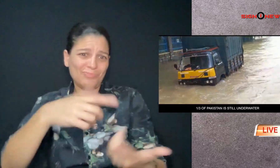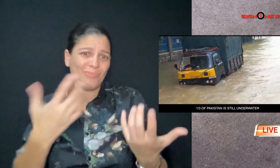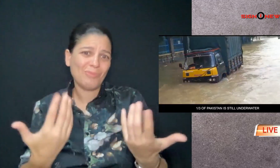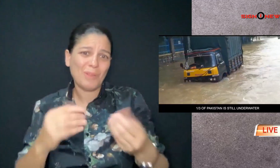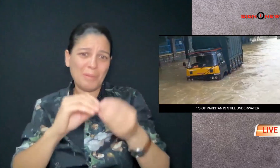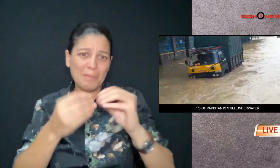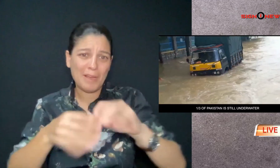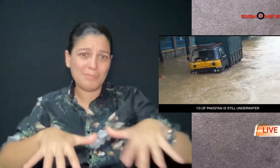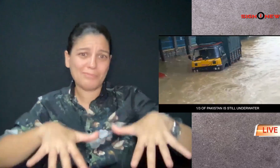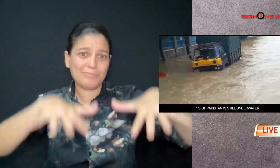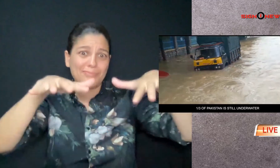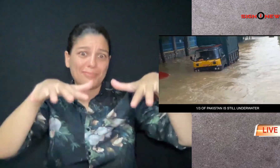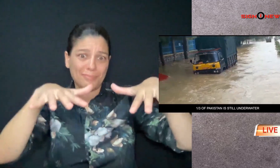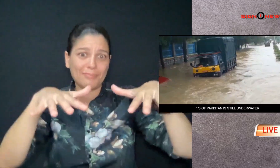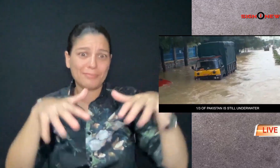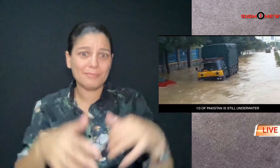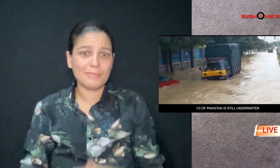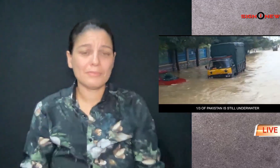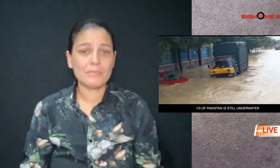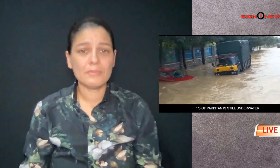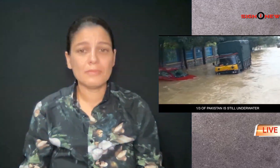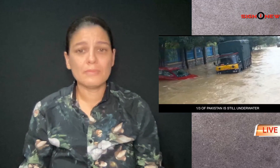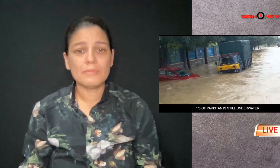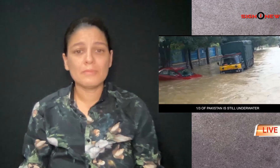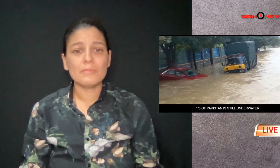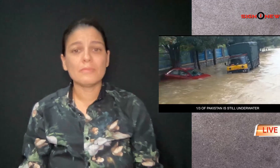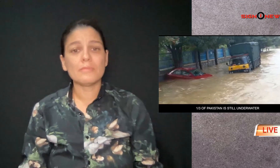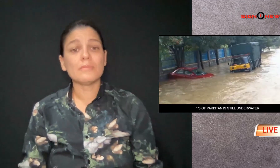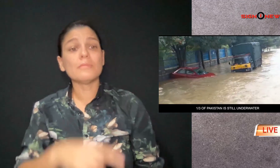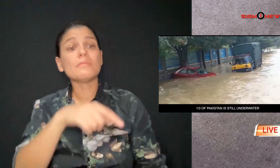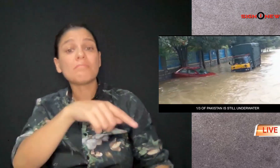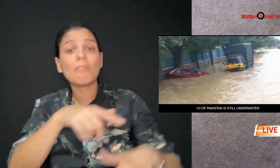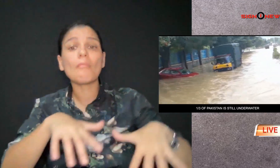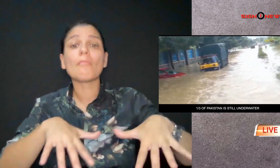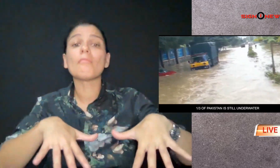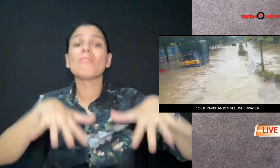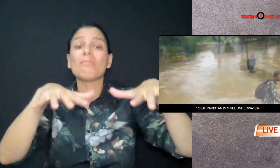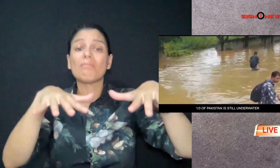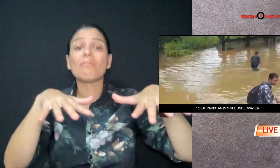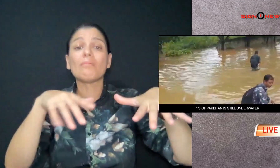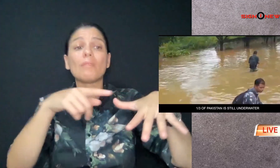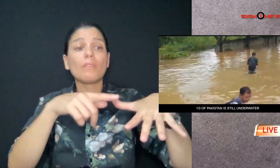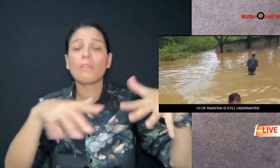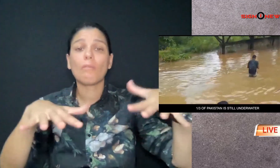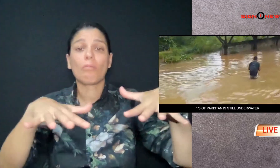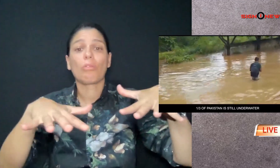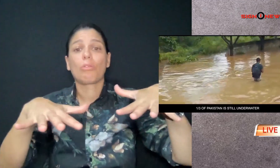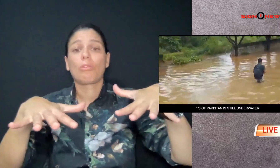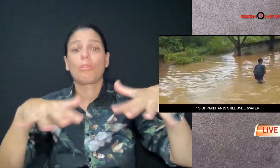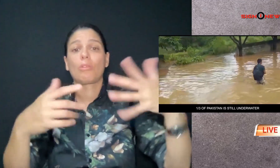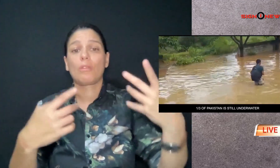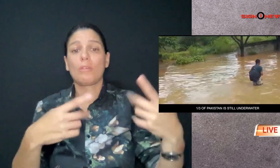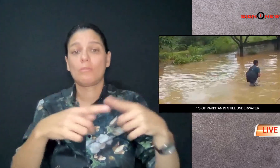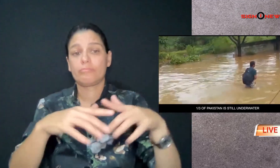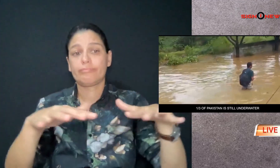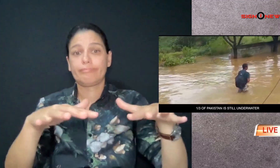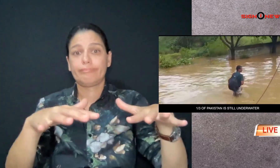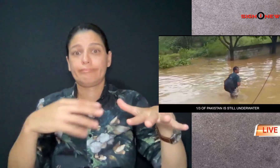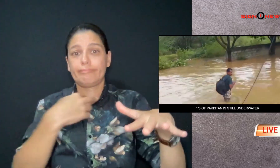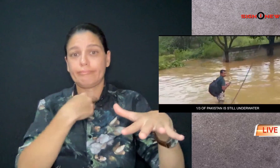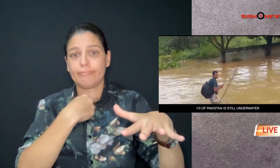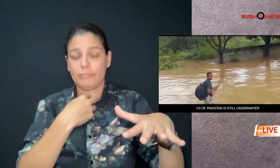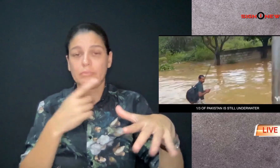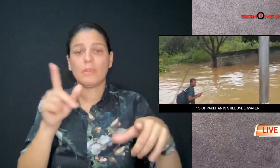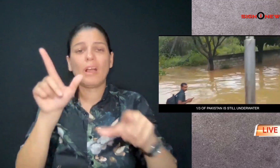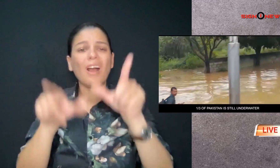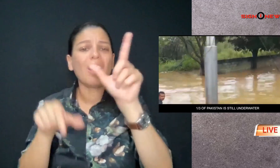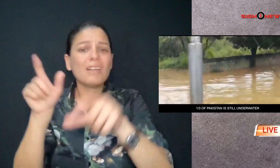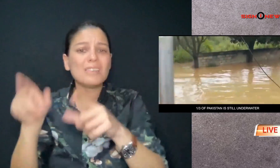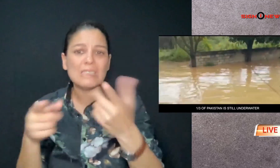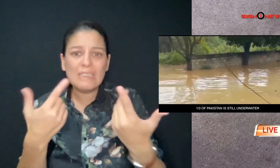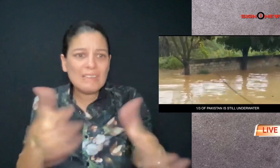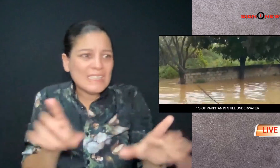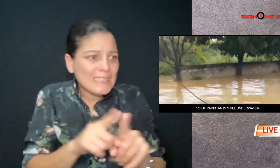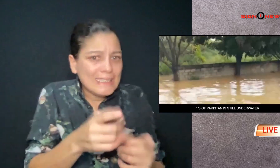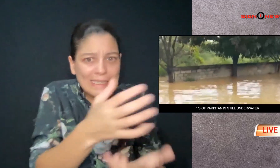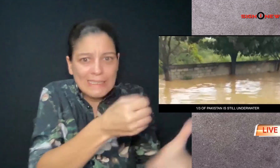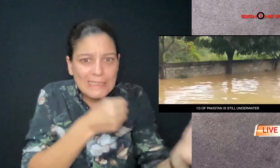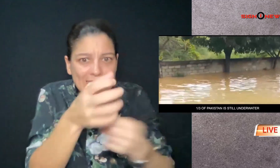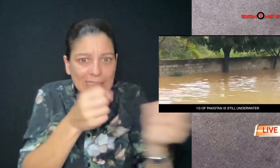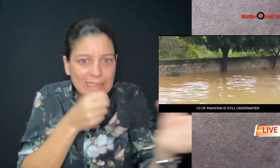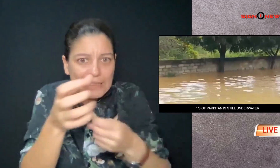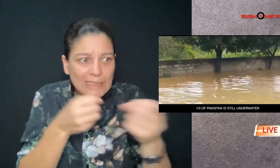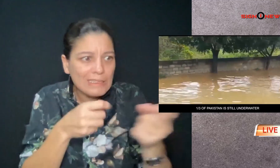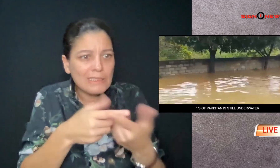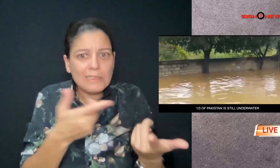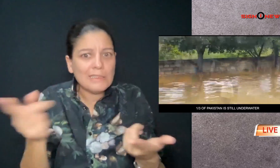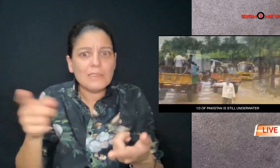floods when the floods hit residents carried what